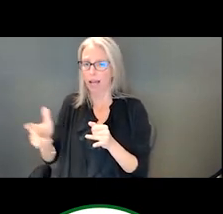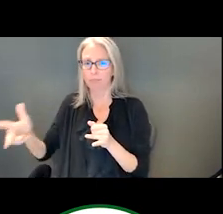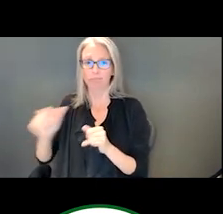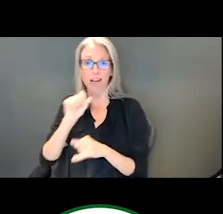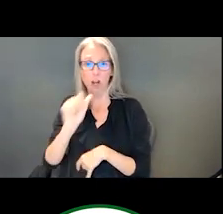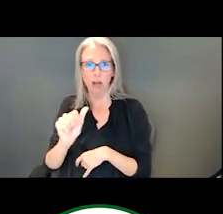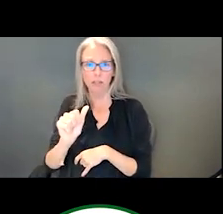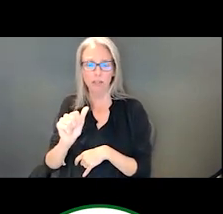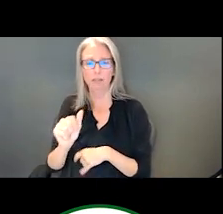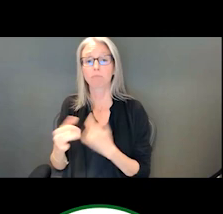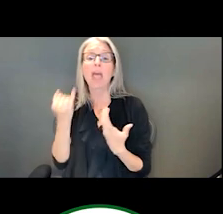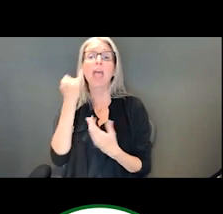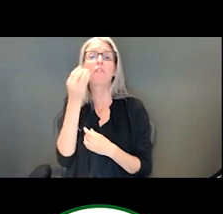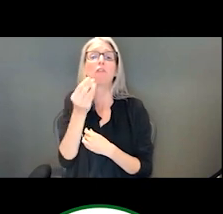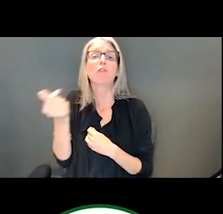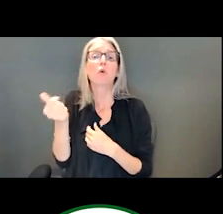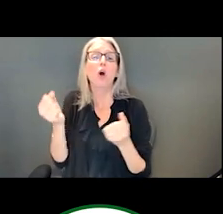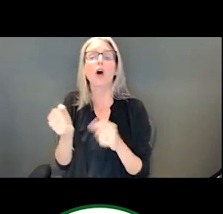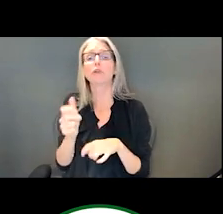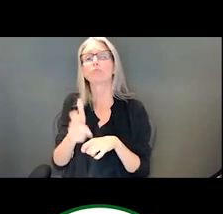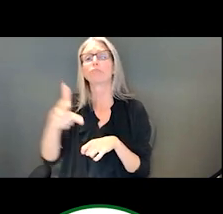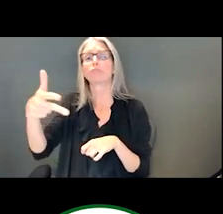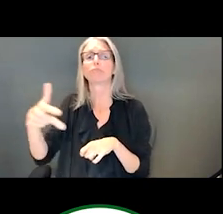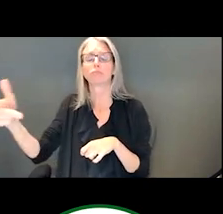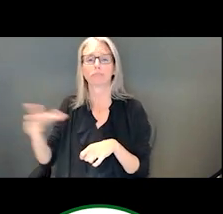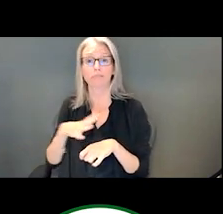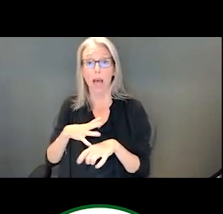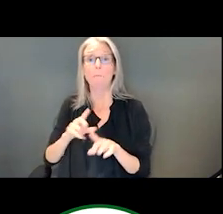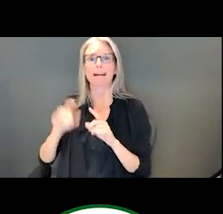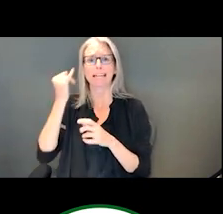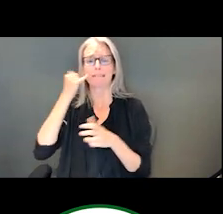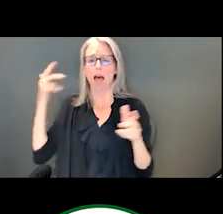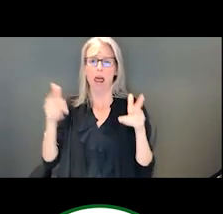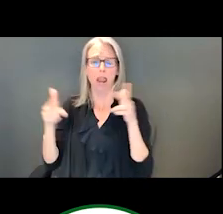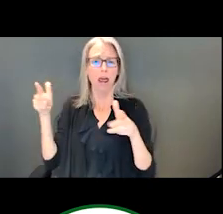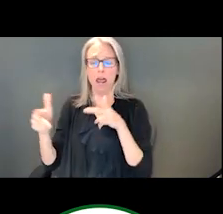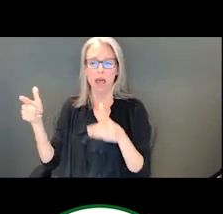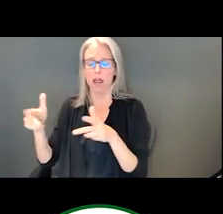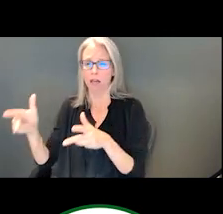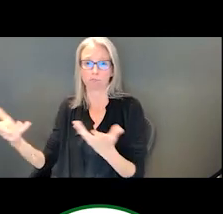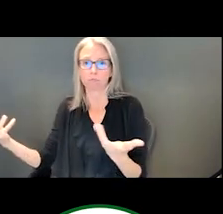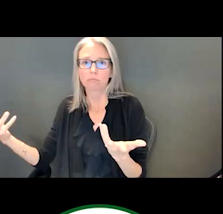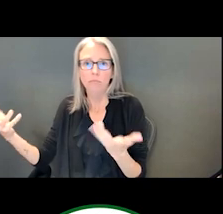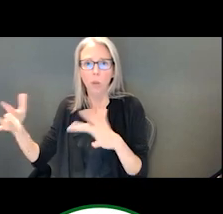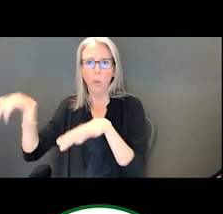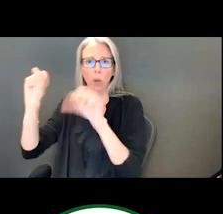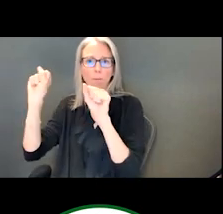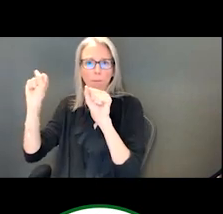So I think that's a big part of the problem and signage is a big issue. Level spaces to park is a major issue.